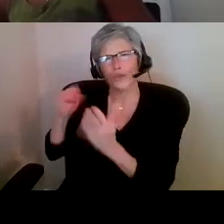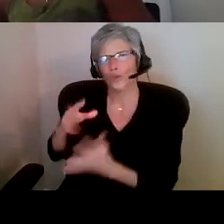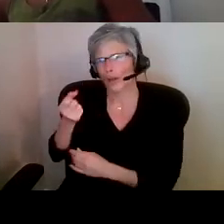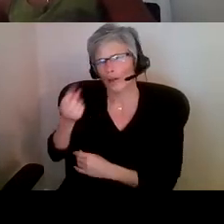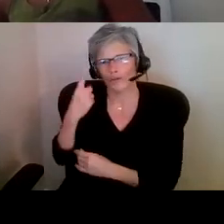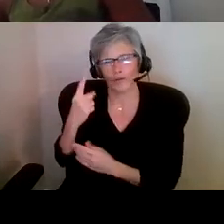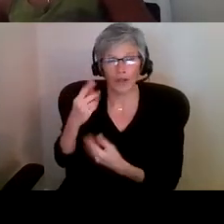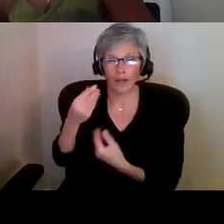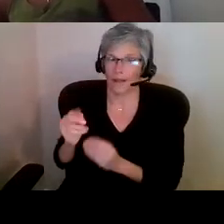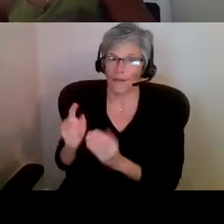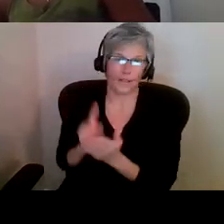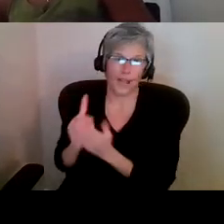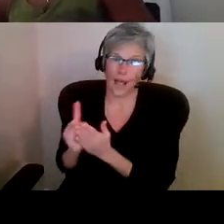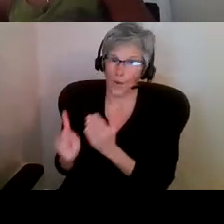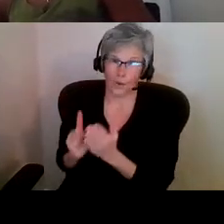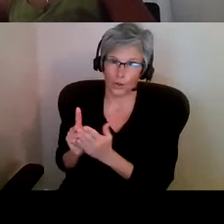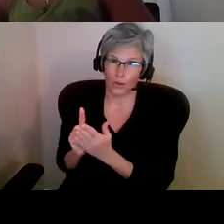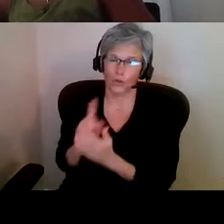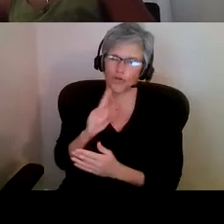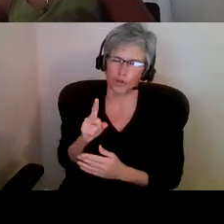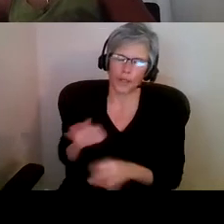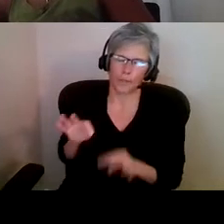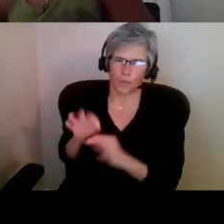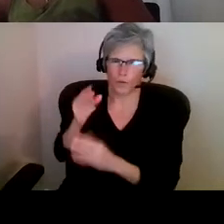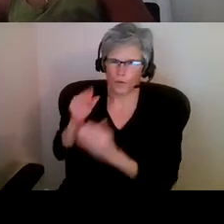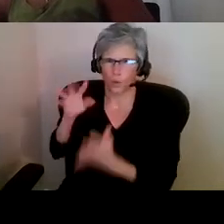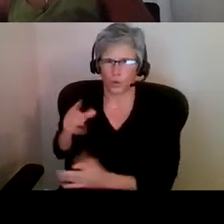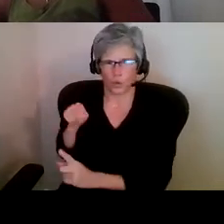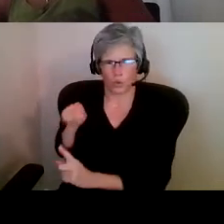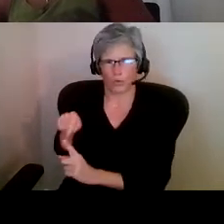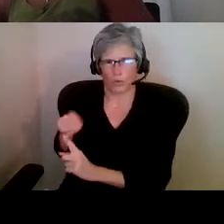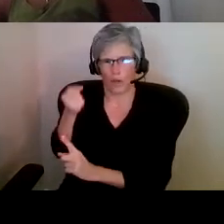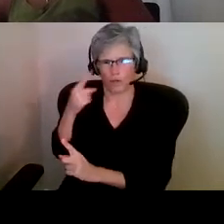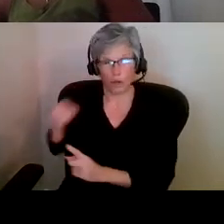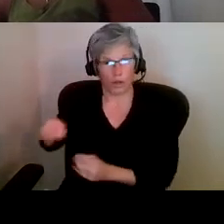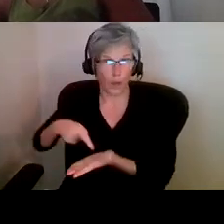it's really important for students to understand that they're paying for this resource. This is